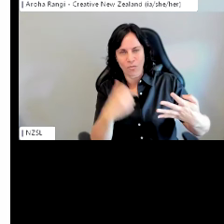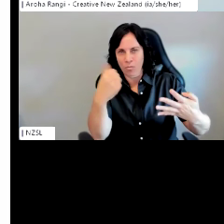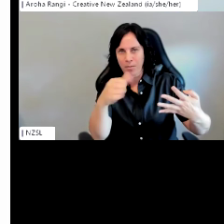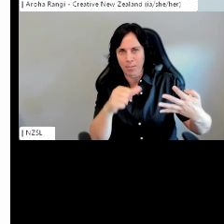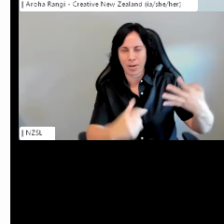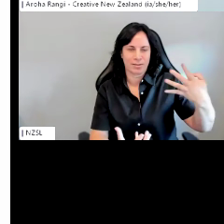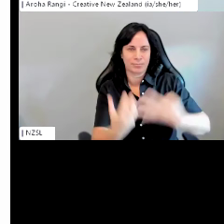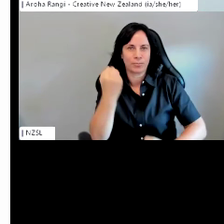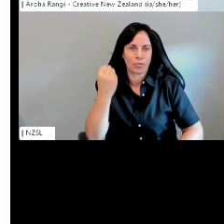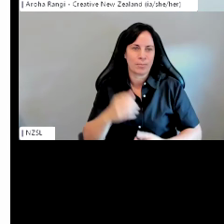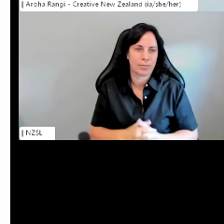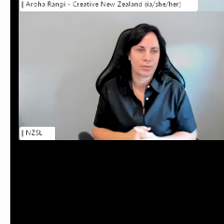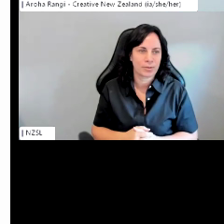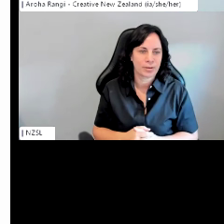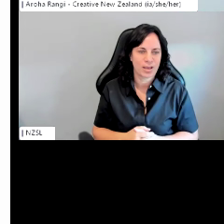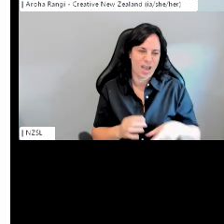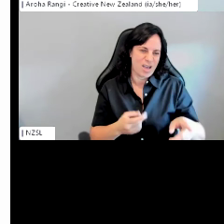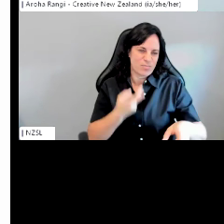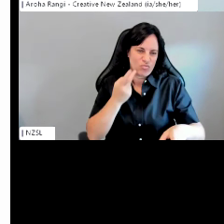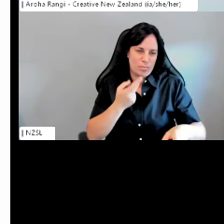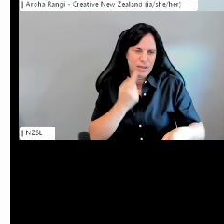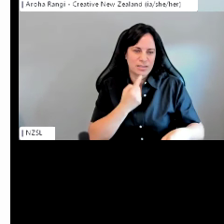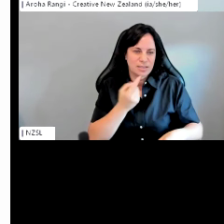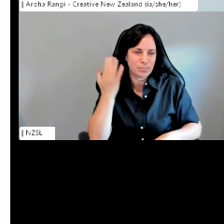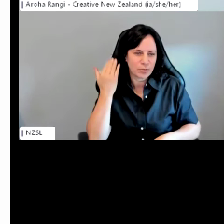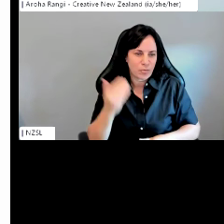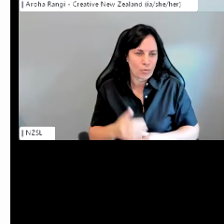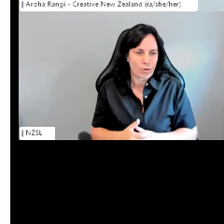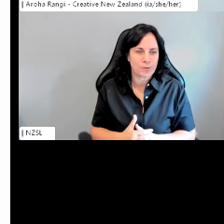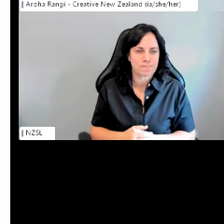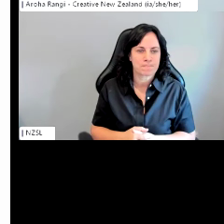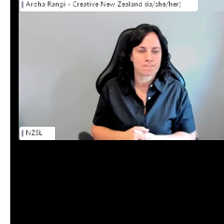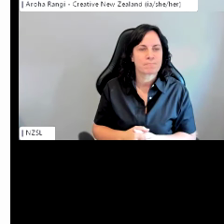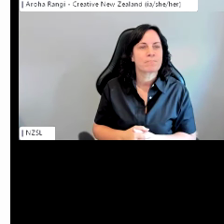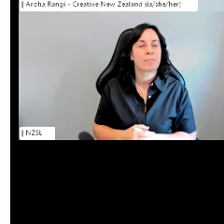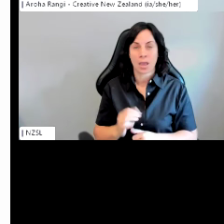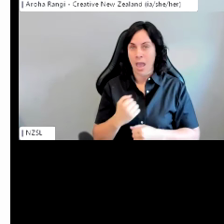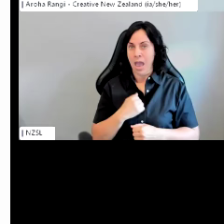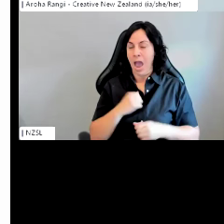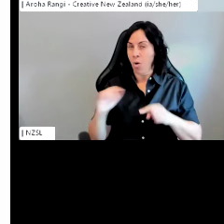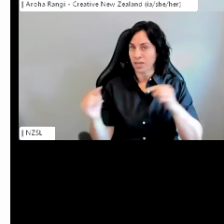yeah. So I think I've kind of said this already. Um this is our challenge. Uh people in the lower